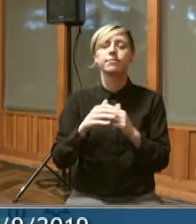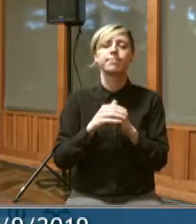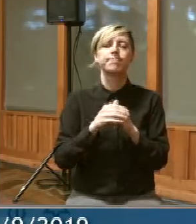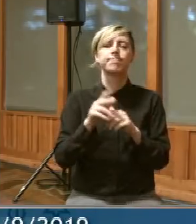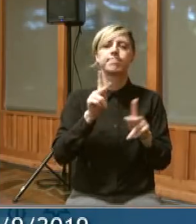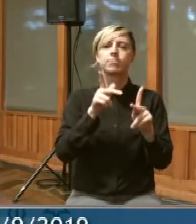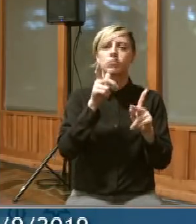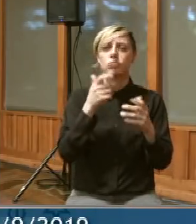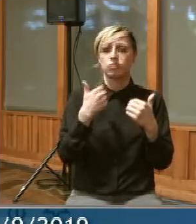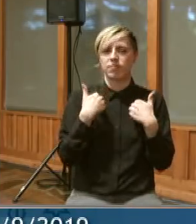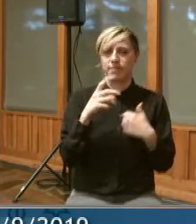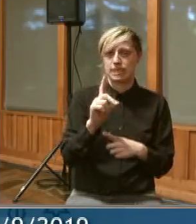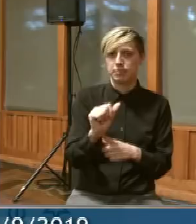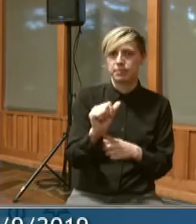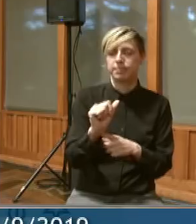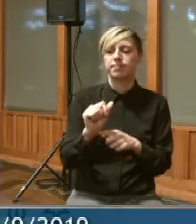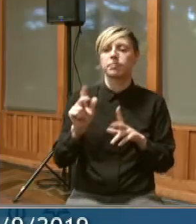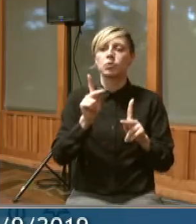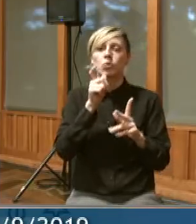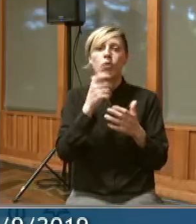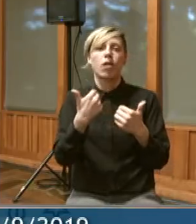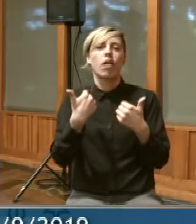WITH YOUNG CHILDREN, STUDENTS, PEOPLE WITH DISABILITIES, PEOPLE